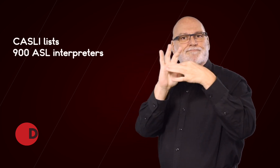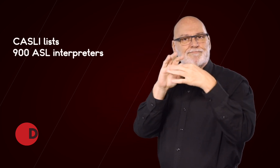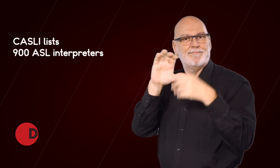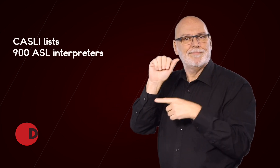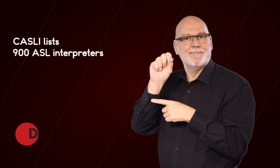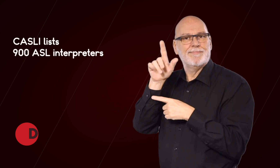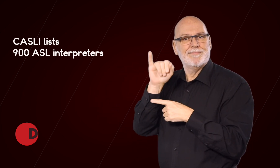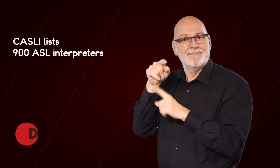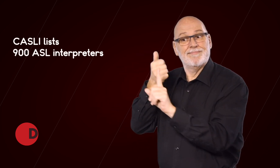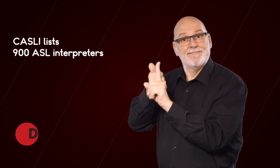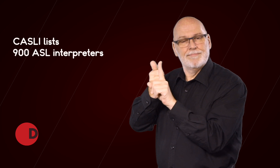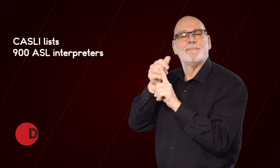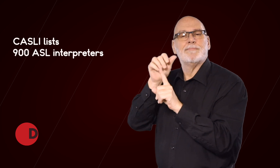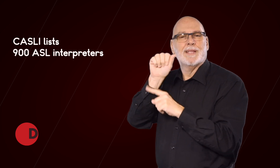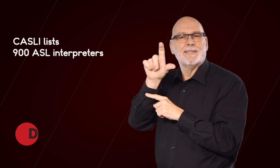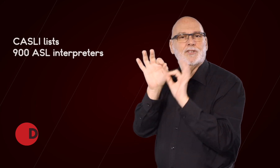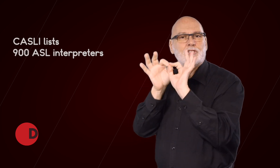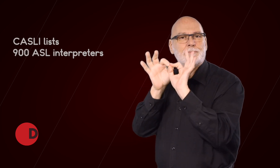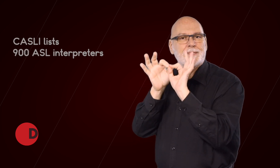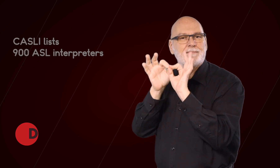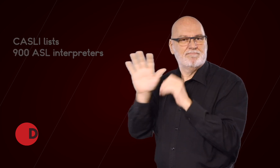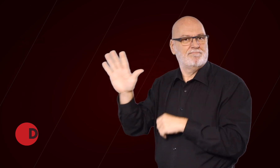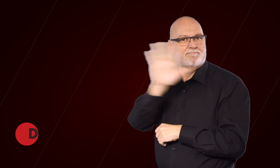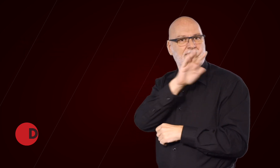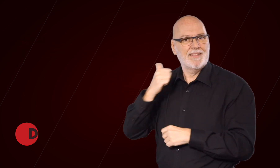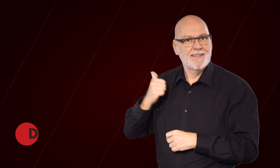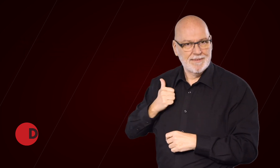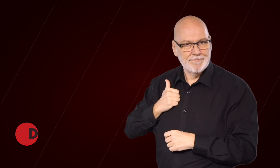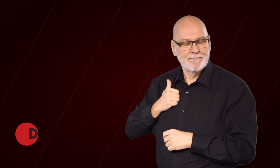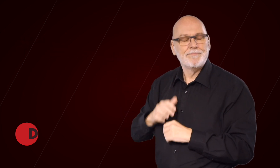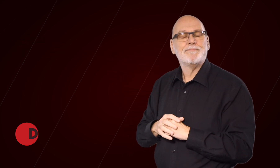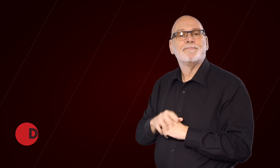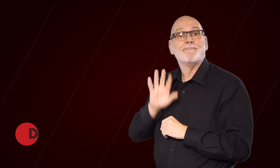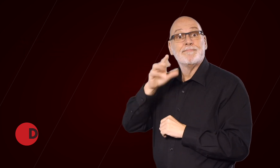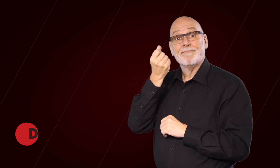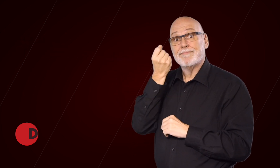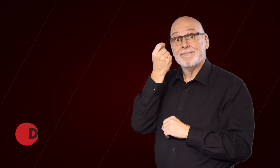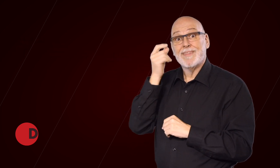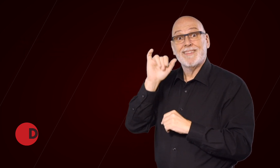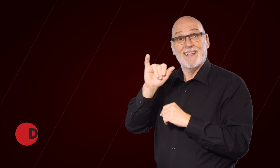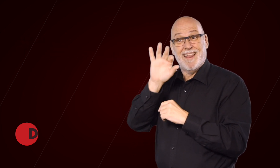than 900 registered ASL interpreters across Canada.